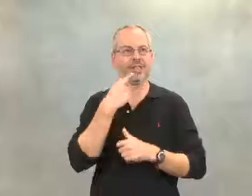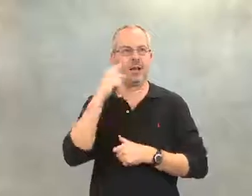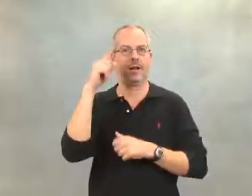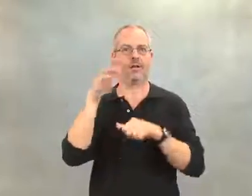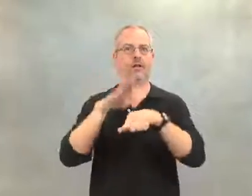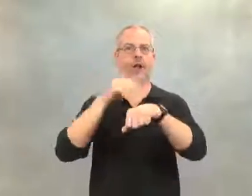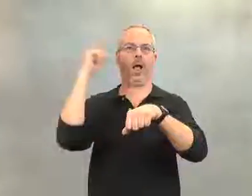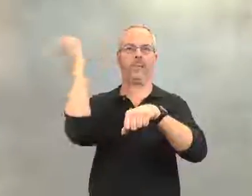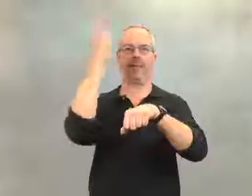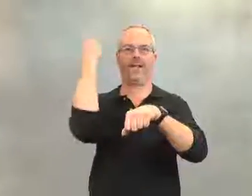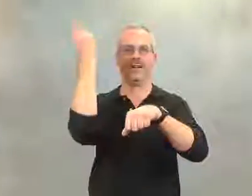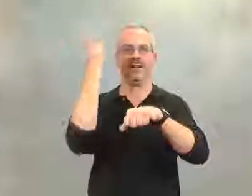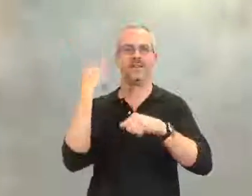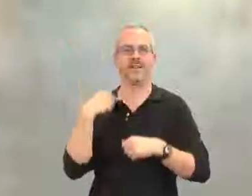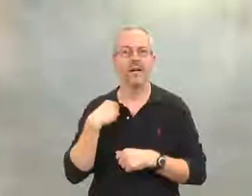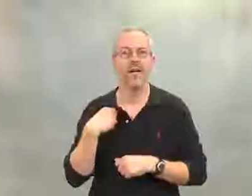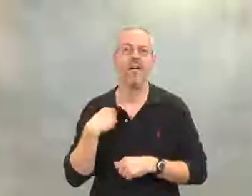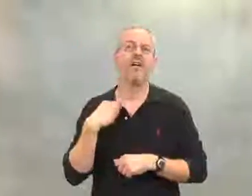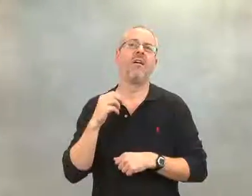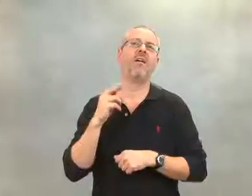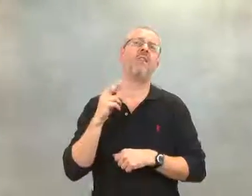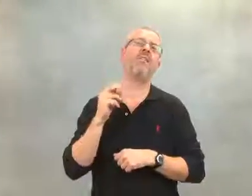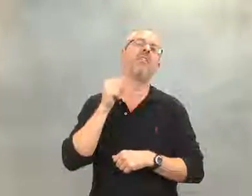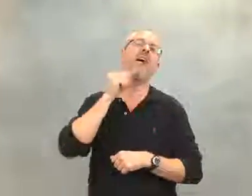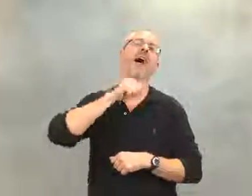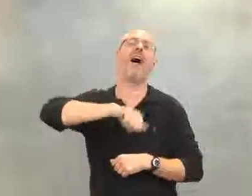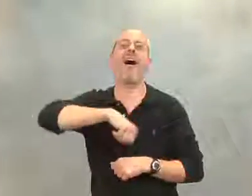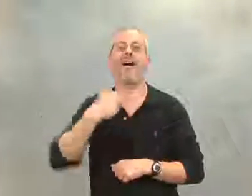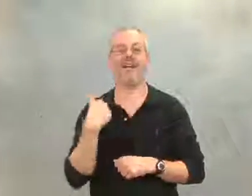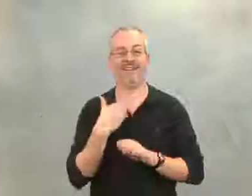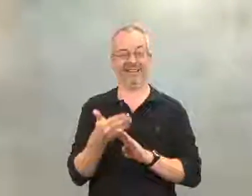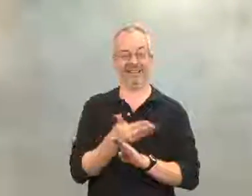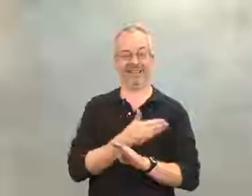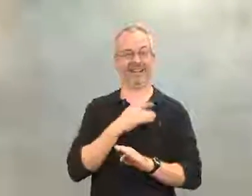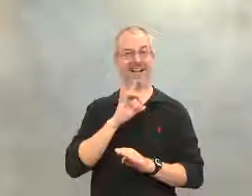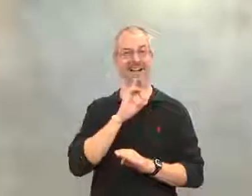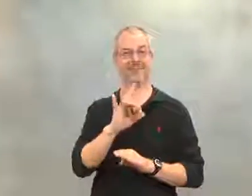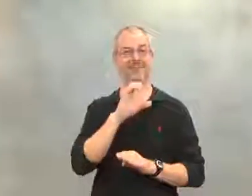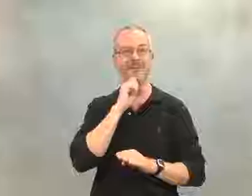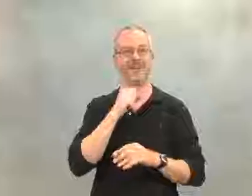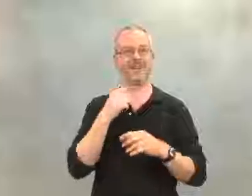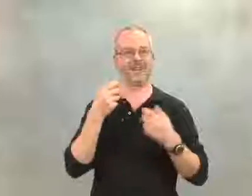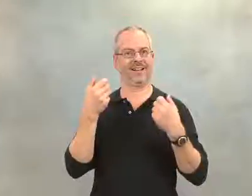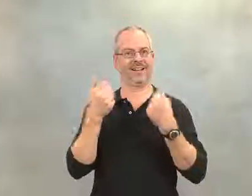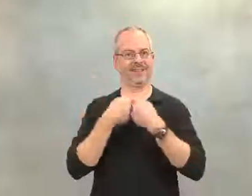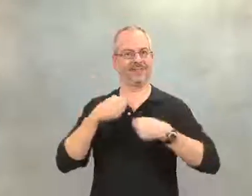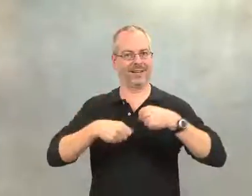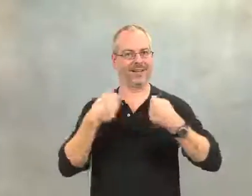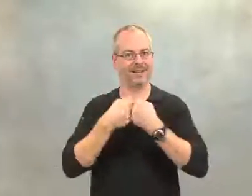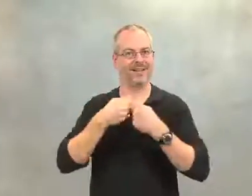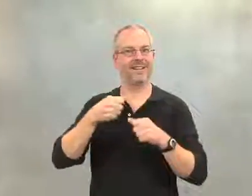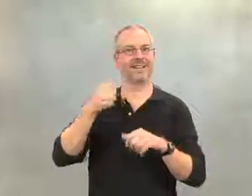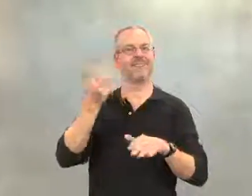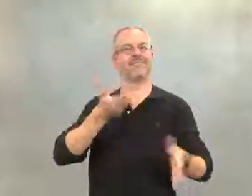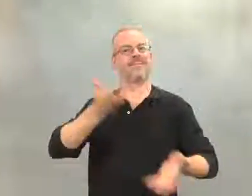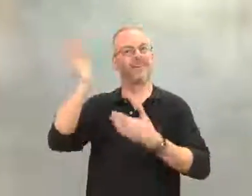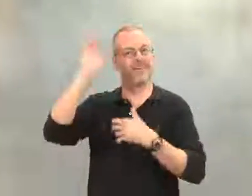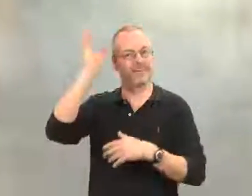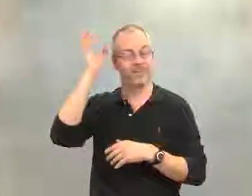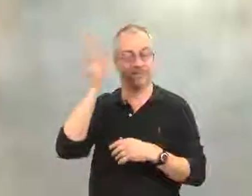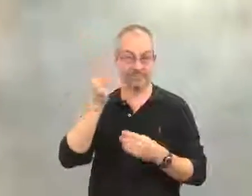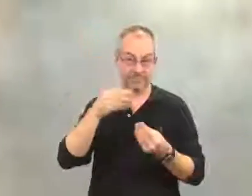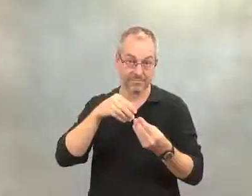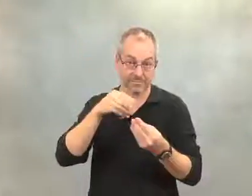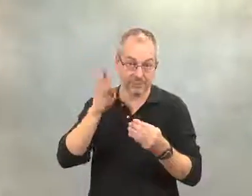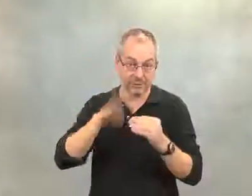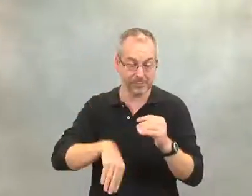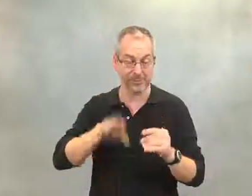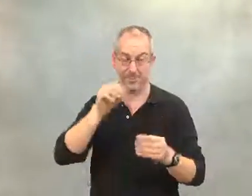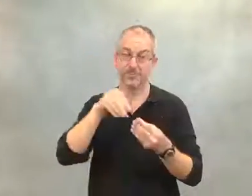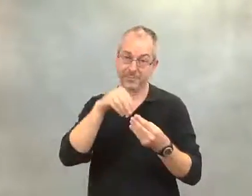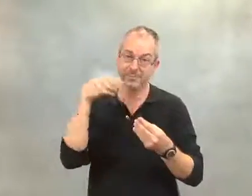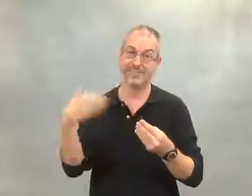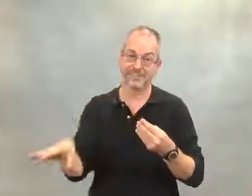saying, "Call an ambulance." I was thinking, "Oh no, not again!"